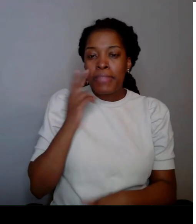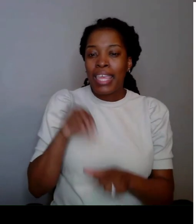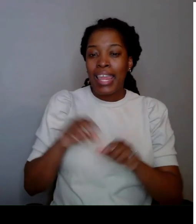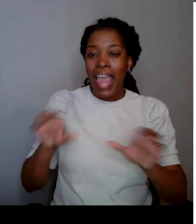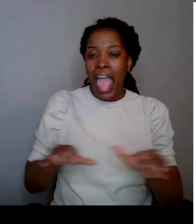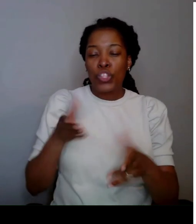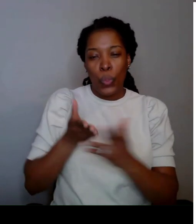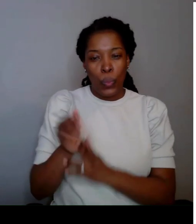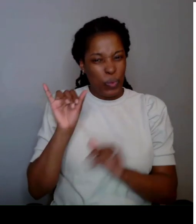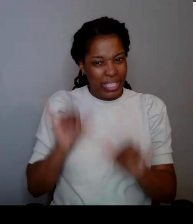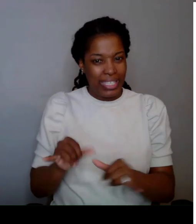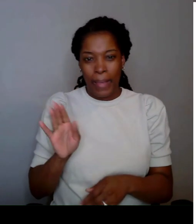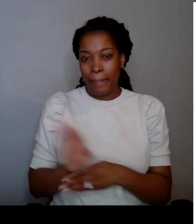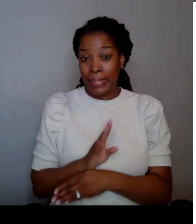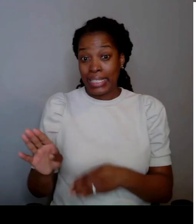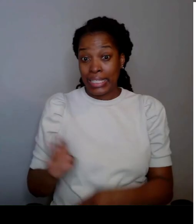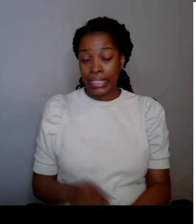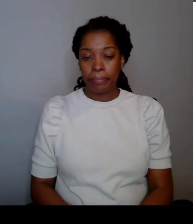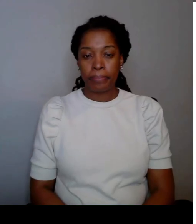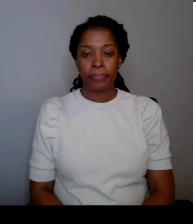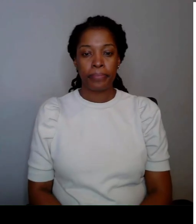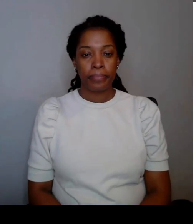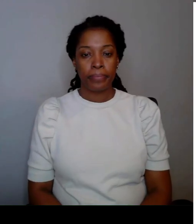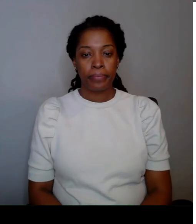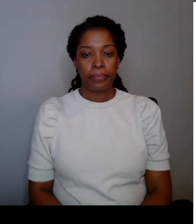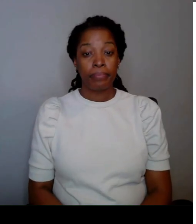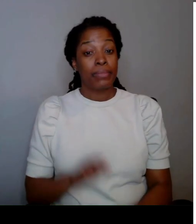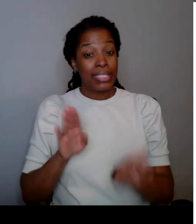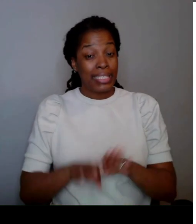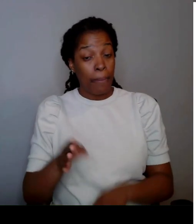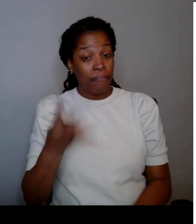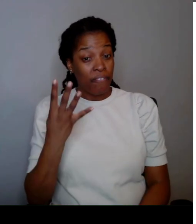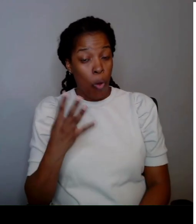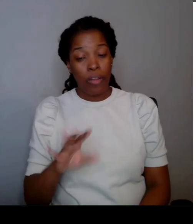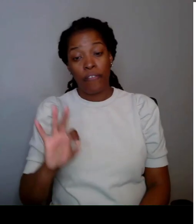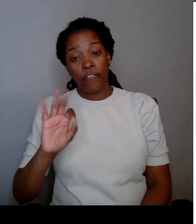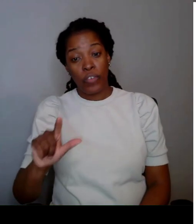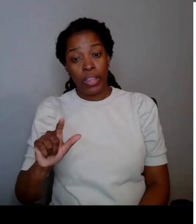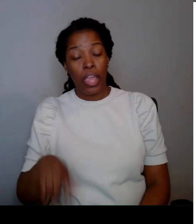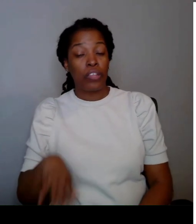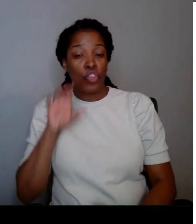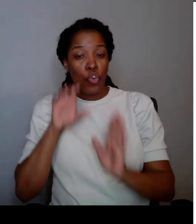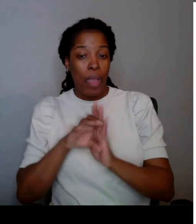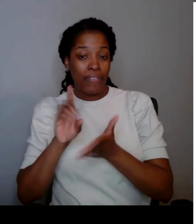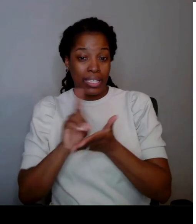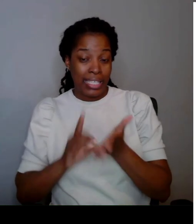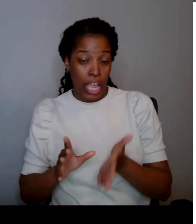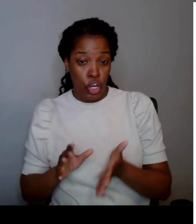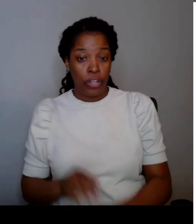Step 4. Freelancer graphic designer Jordan and his VR counselor set an income goal based